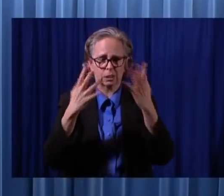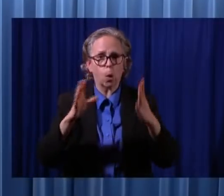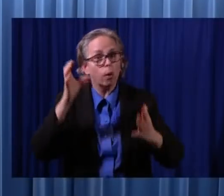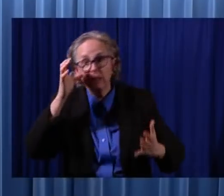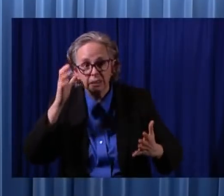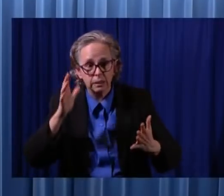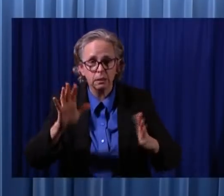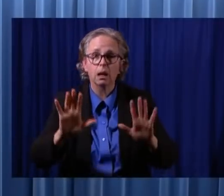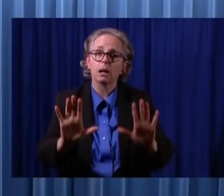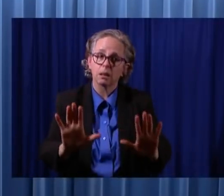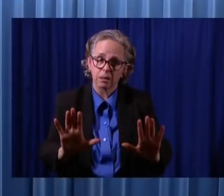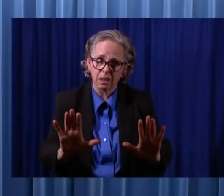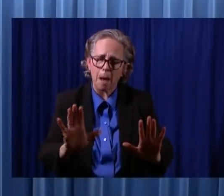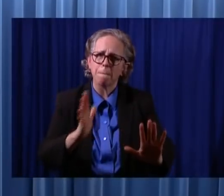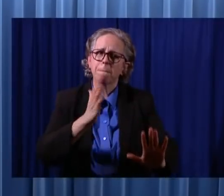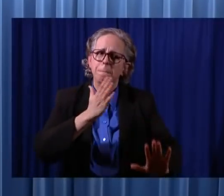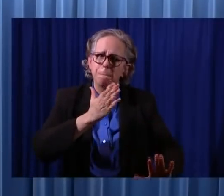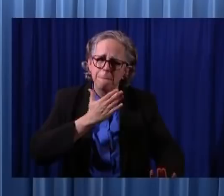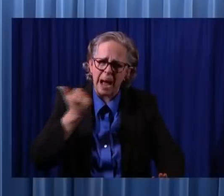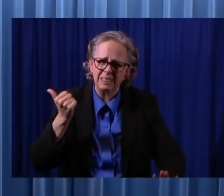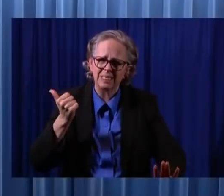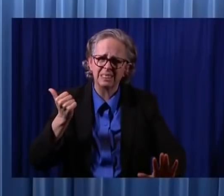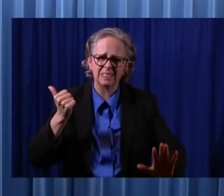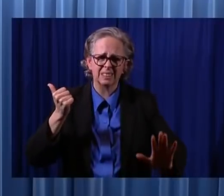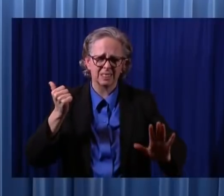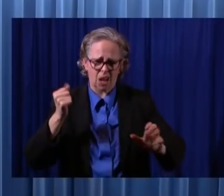IN PEOPLE SEEKING, MAMMOGRAMS OR